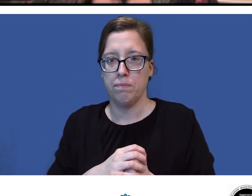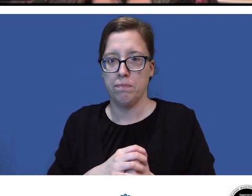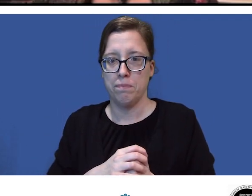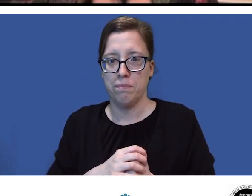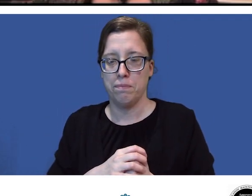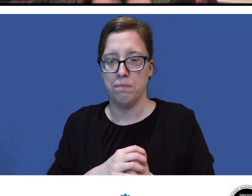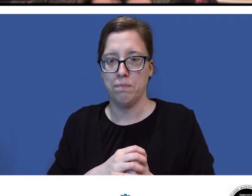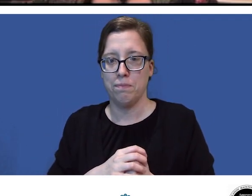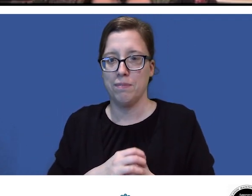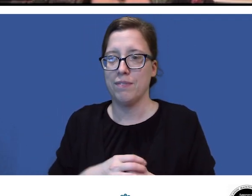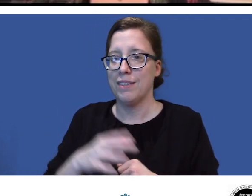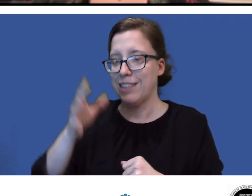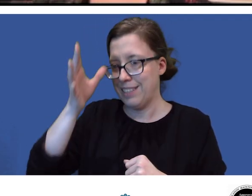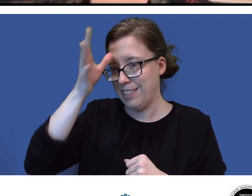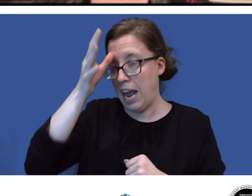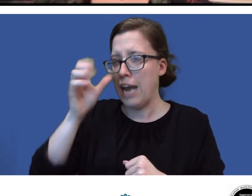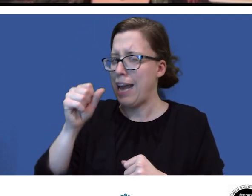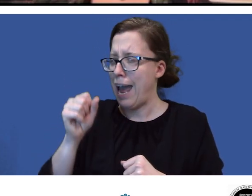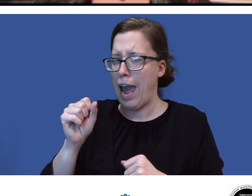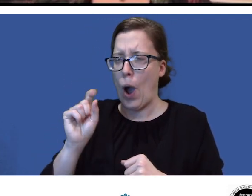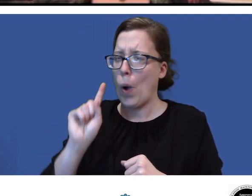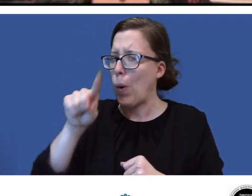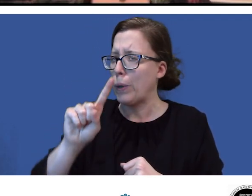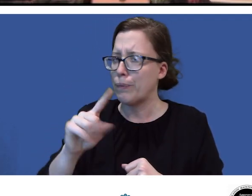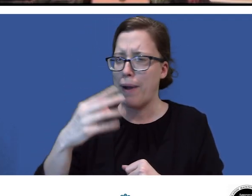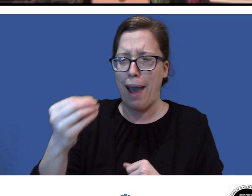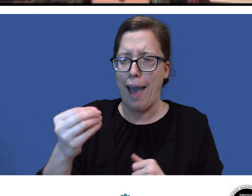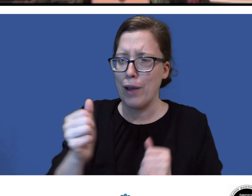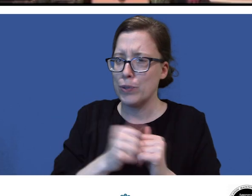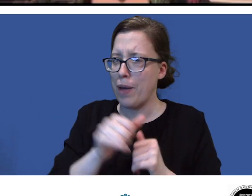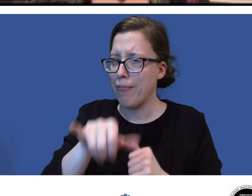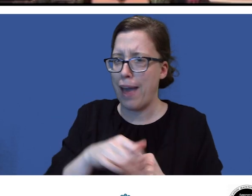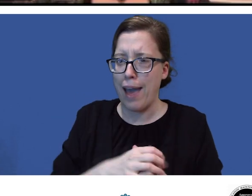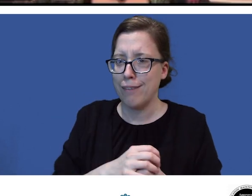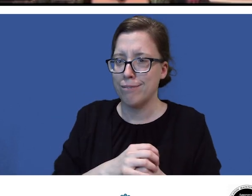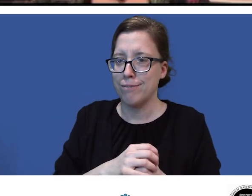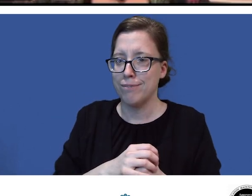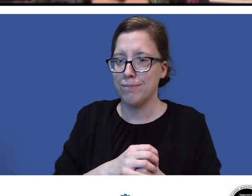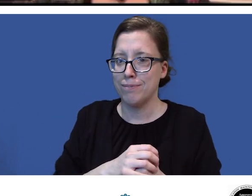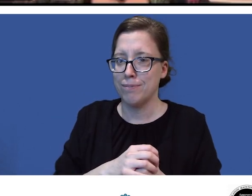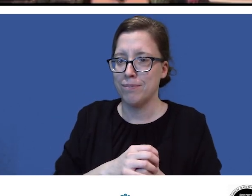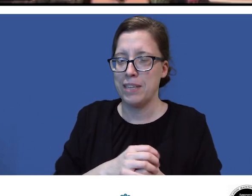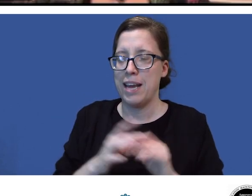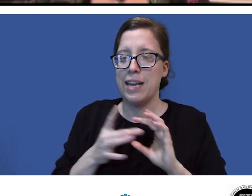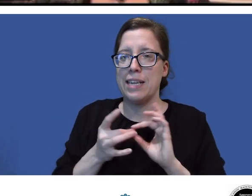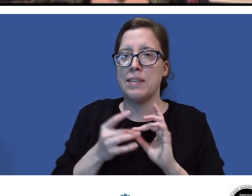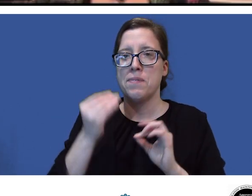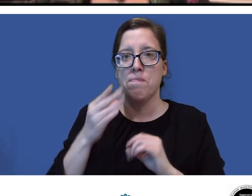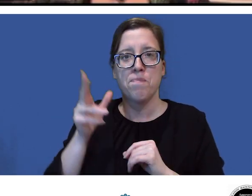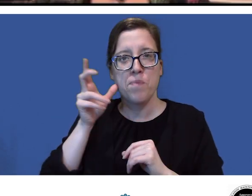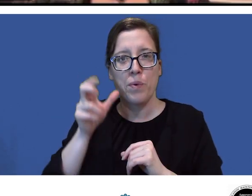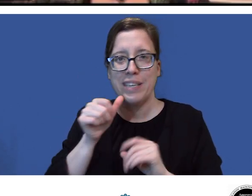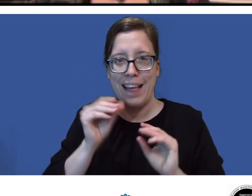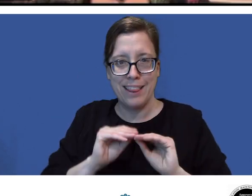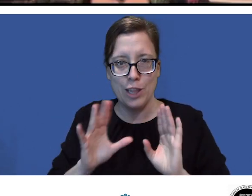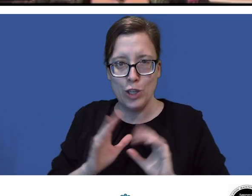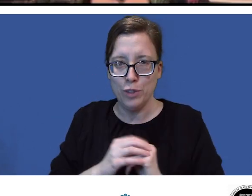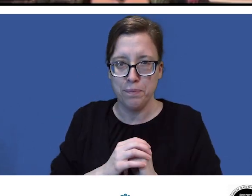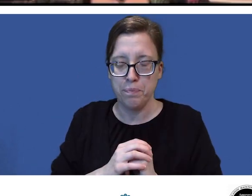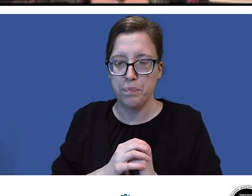Kingston: [Gestures towards the TV while babbling.] Yeah. Like, go somewhere else with that, but don’t bring it here, you know what I’m saying? Yeah.